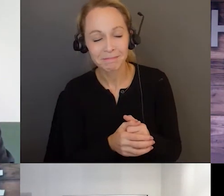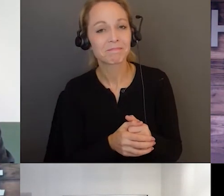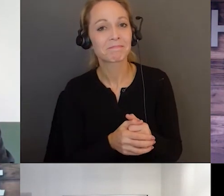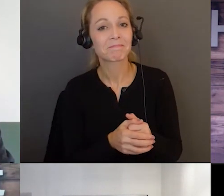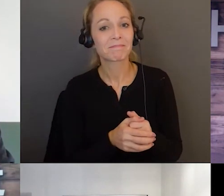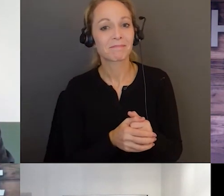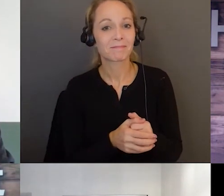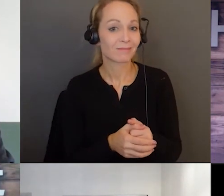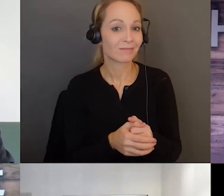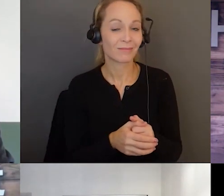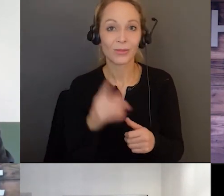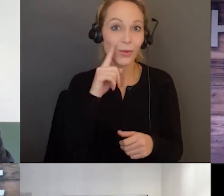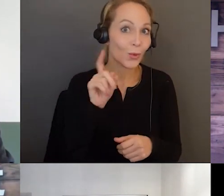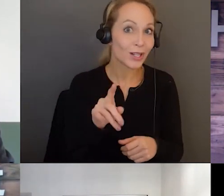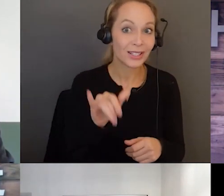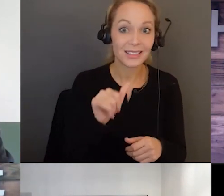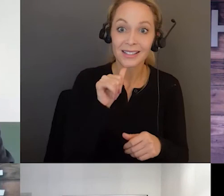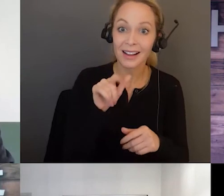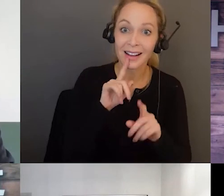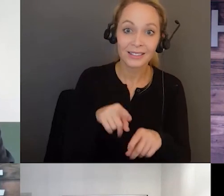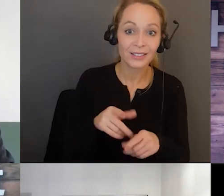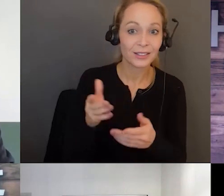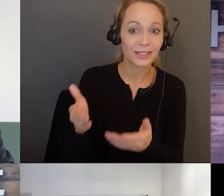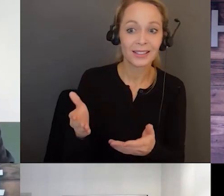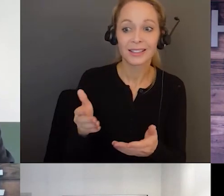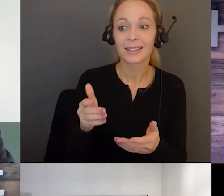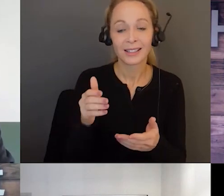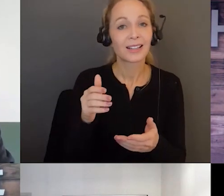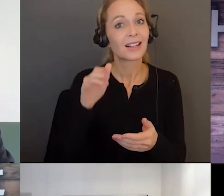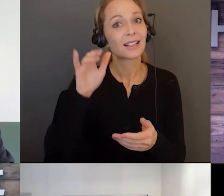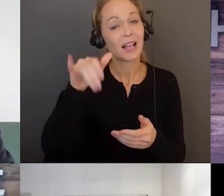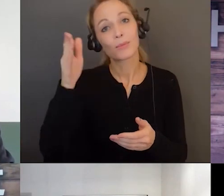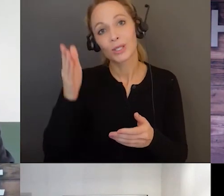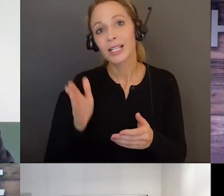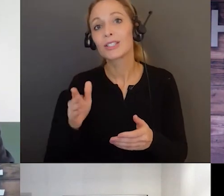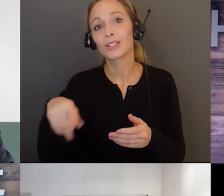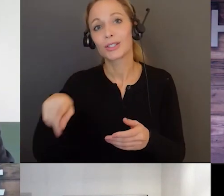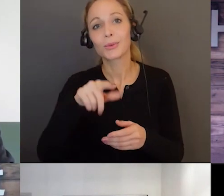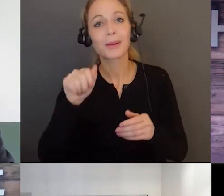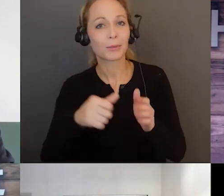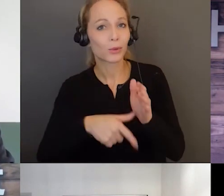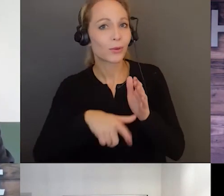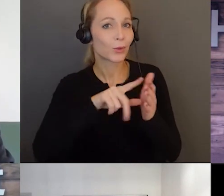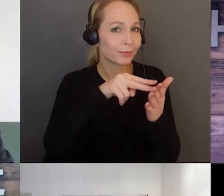FOR QUESTIONS THAT DIDN'T GET ANSWERED, THE PRESENTERS WILL BE ABLE TO REVIEW THESE AFTERWARDS.